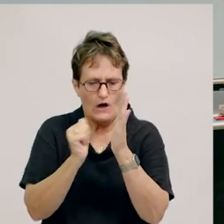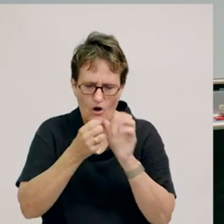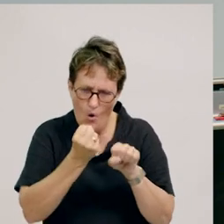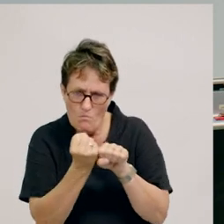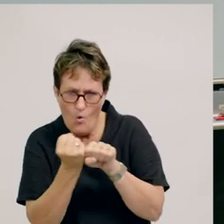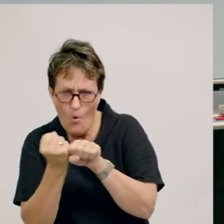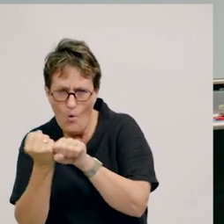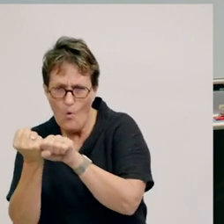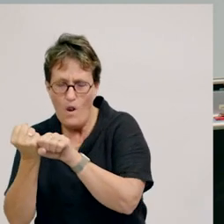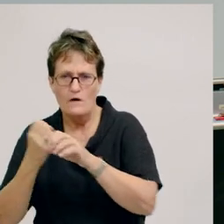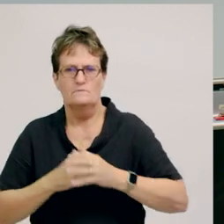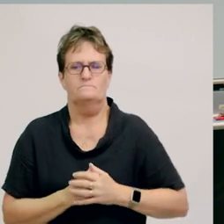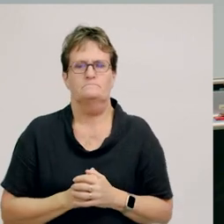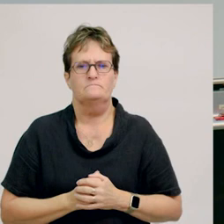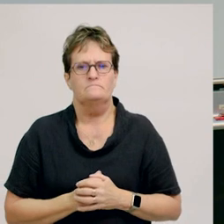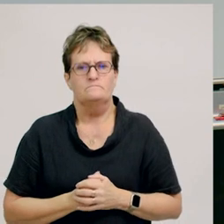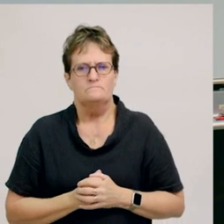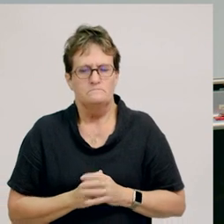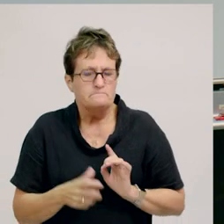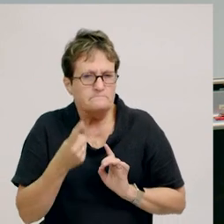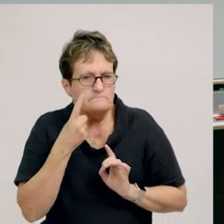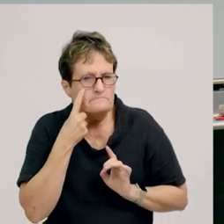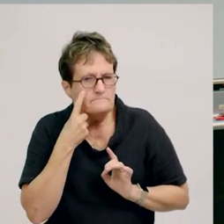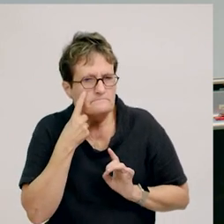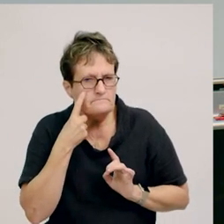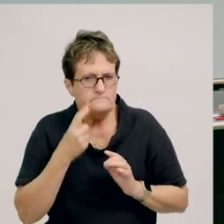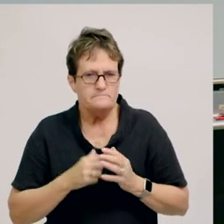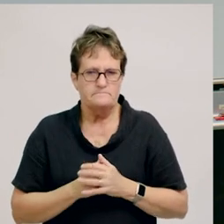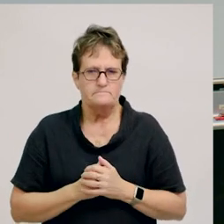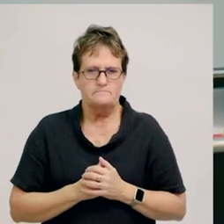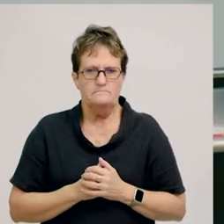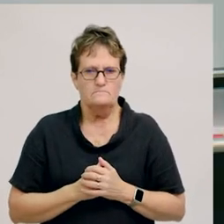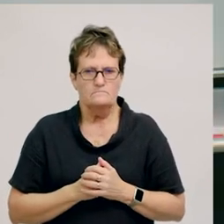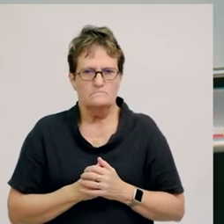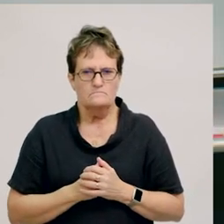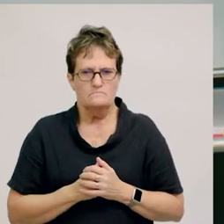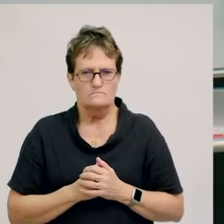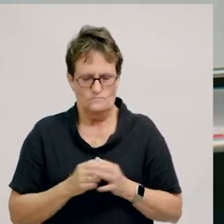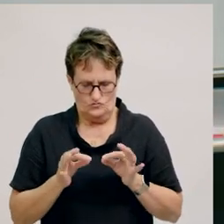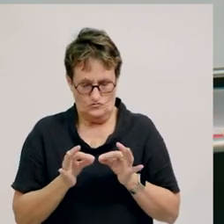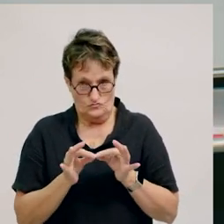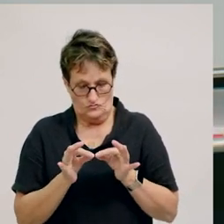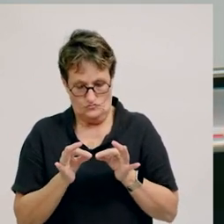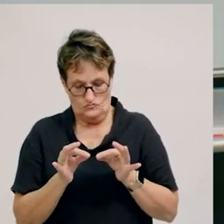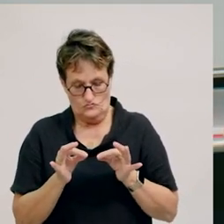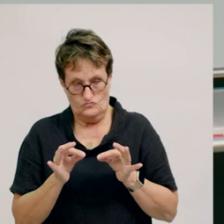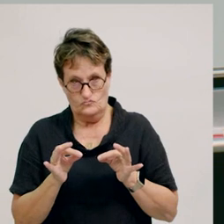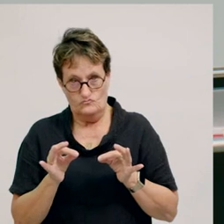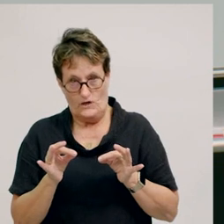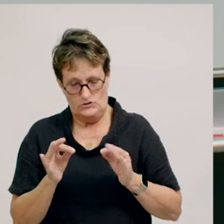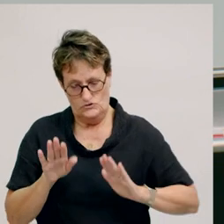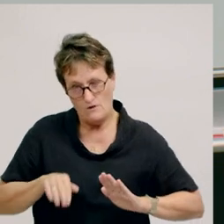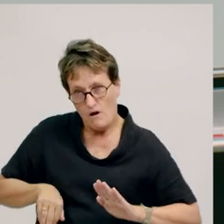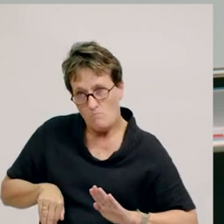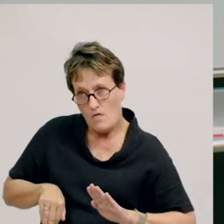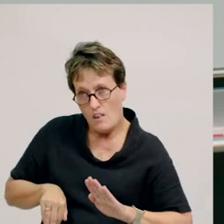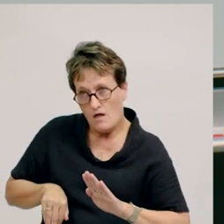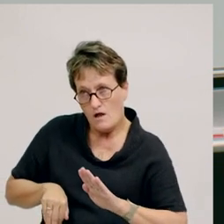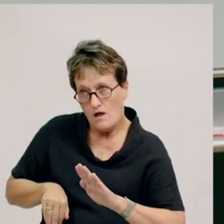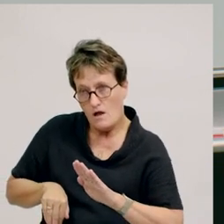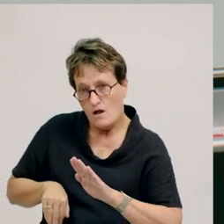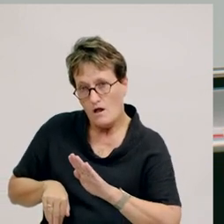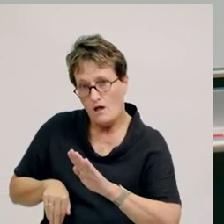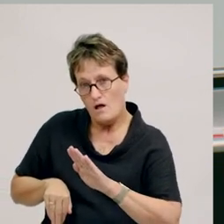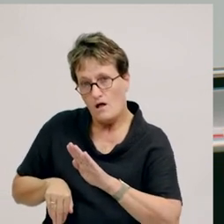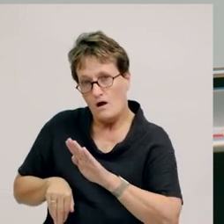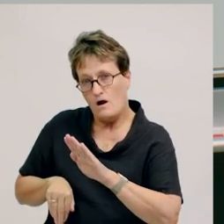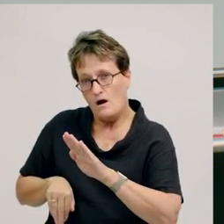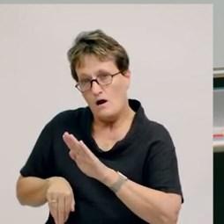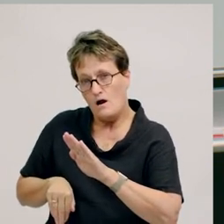So, can you see the rubber band stretch a bit as the truck comes up the hill?